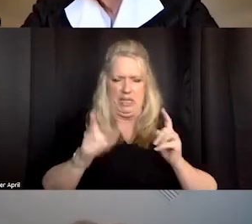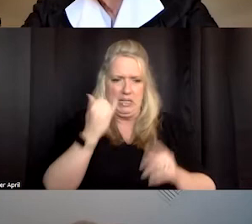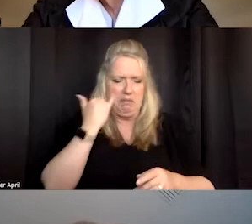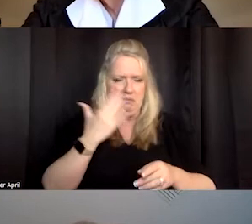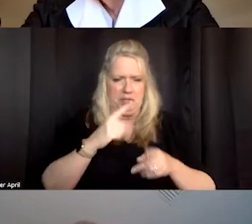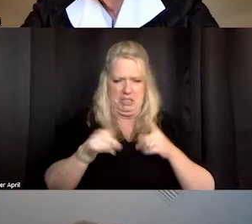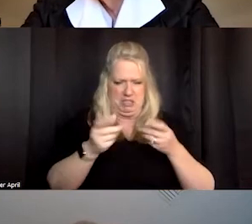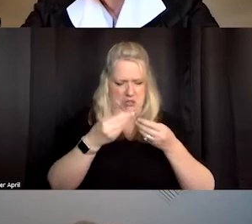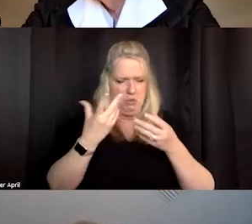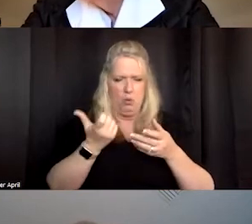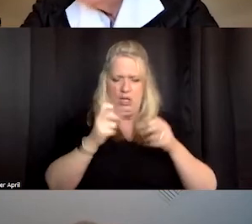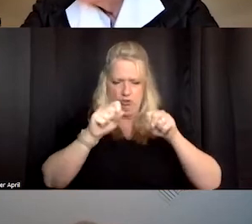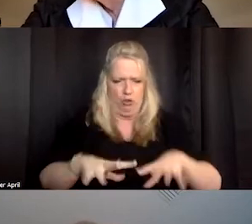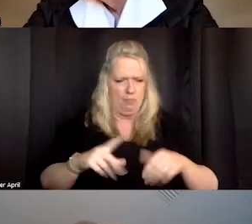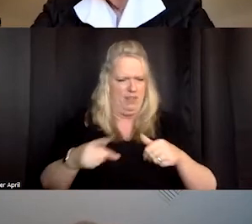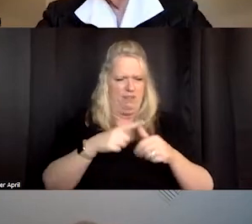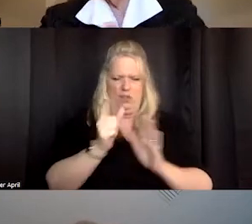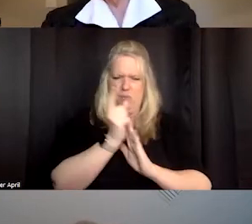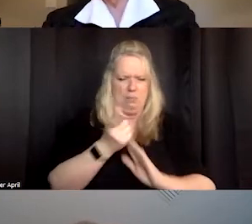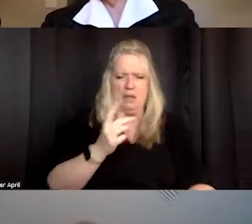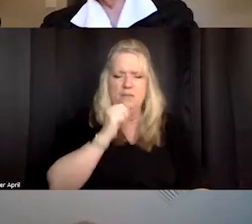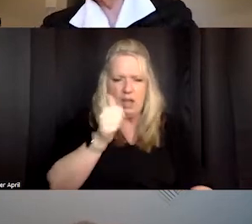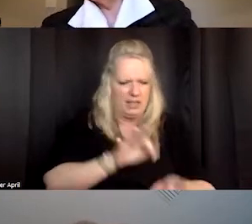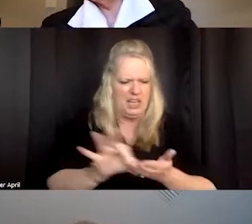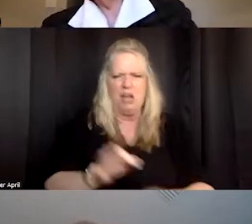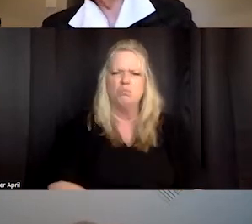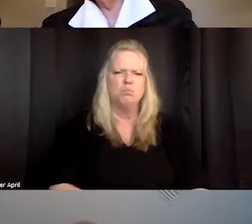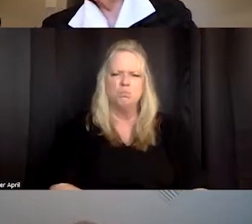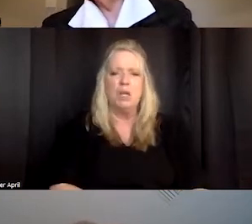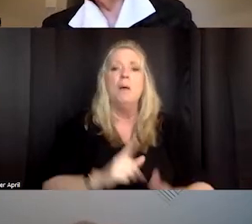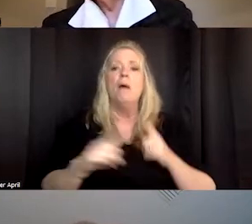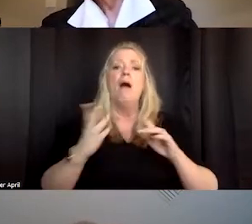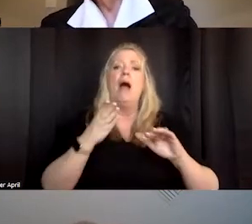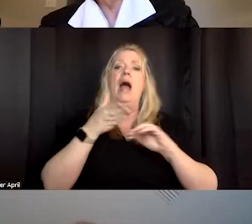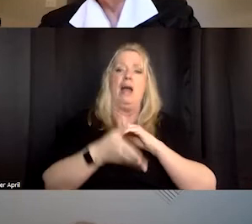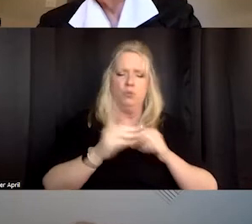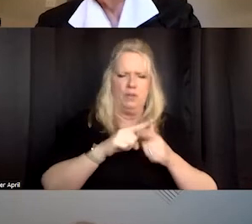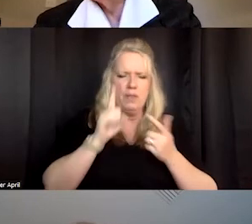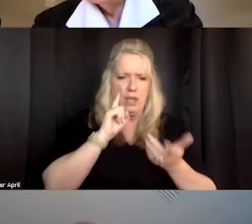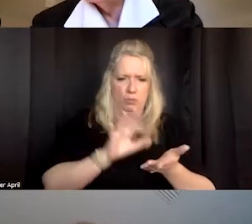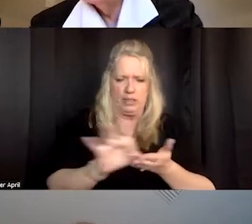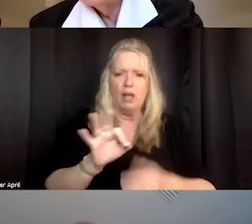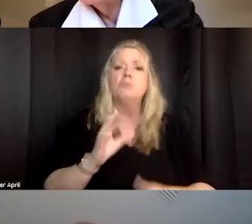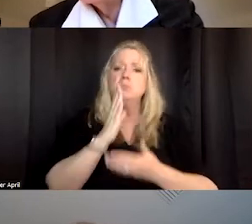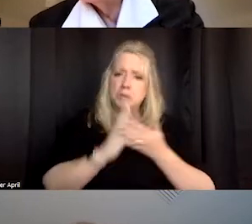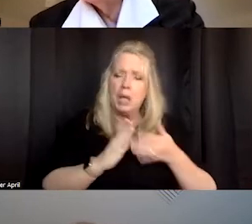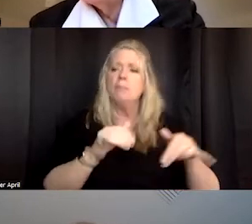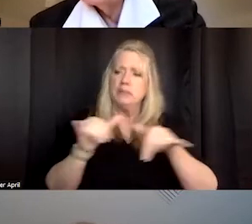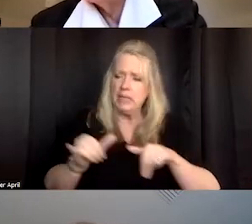FIRST MINUTE THEN THOSE DIDN'T COUNT. BUT ANYTHING AFTER THAT, THEY COUNTED. THERE WERE SNAPPED ARDZ, NOW WHETHER THEY'RE STILL THERE STANDARDS, NOW WHETHER THEY'RE STILL THERE AND